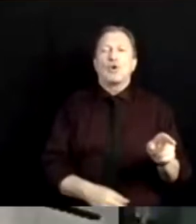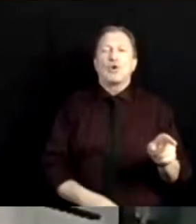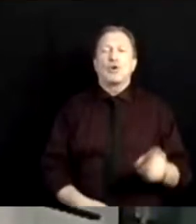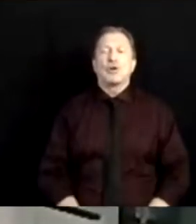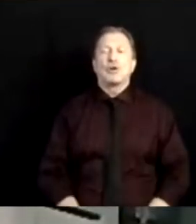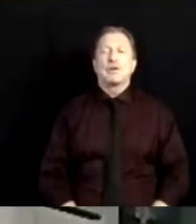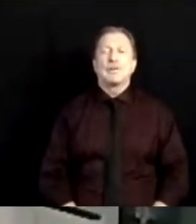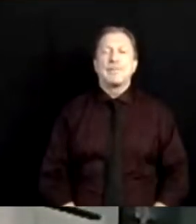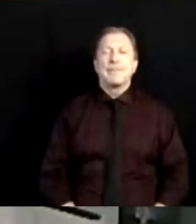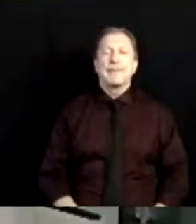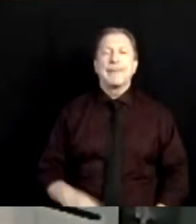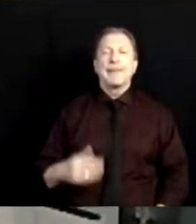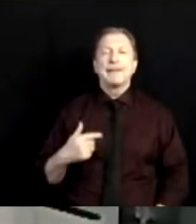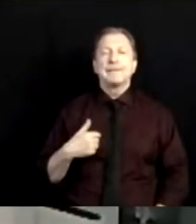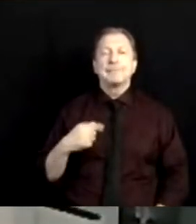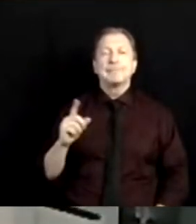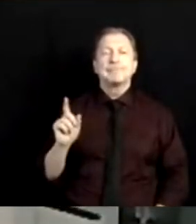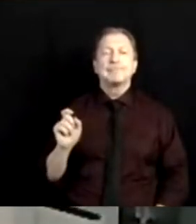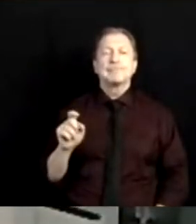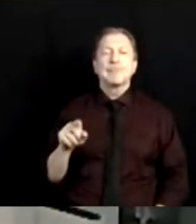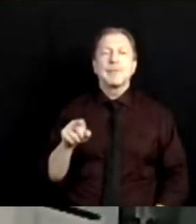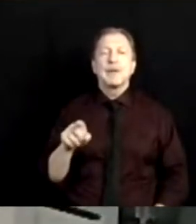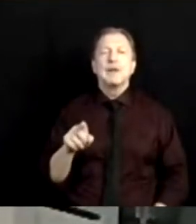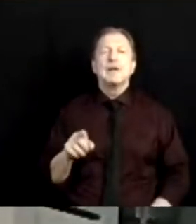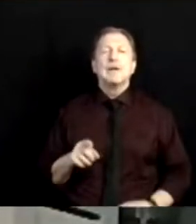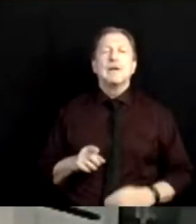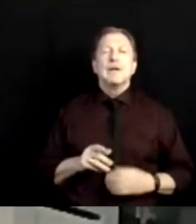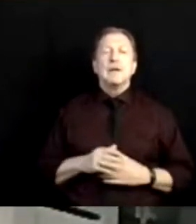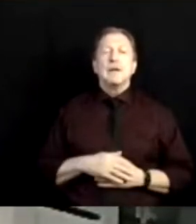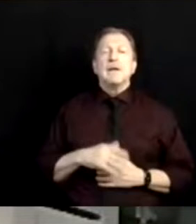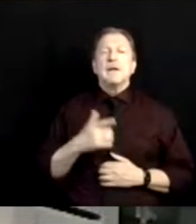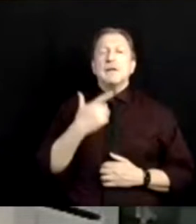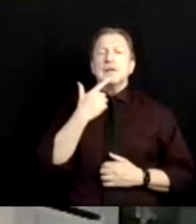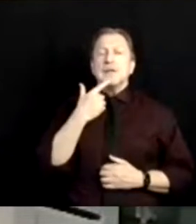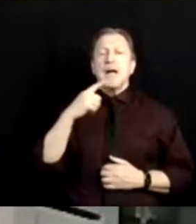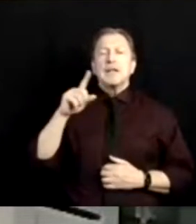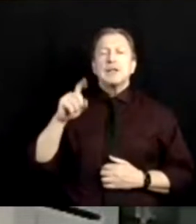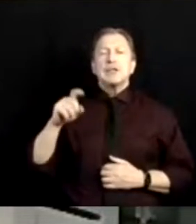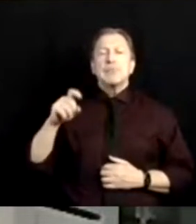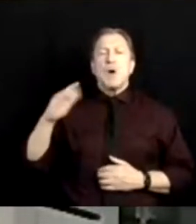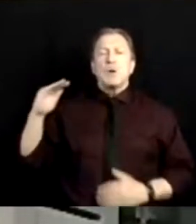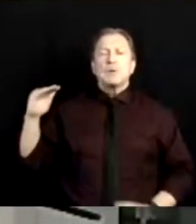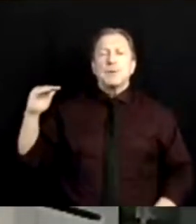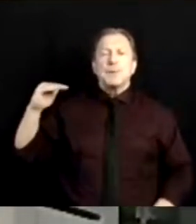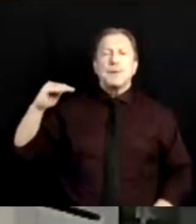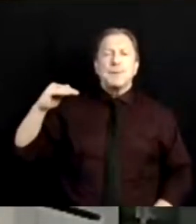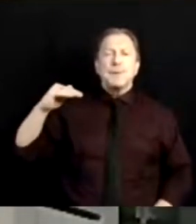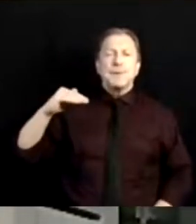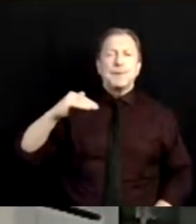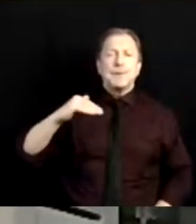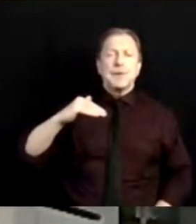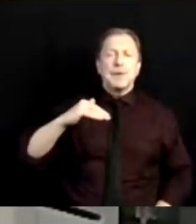CAPTURE MORE AND MORE TESTS. RICH MILLER AT CAPITAL FACTS. YOUR PLAN REQUIRES REGIONS TO HAVE DOWNWARD TRENDS IN POSITIVITY RATES FOR 14 DAYS AND